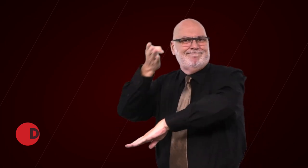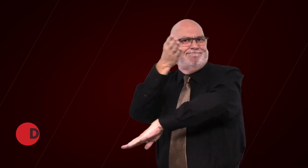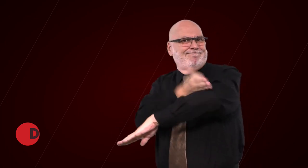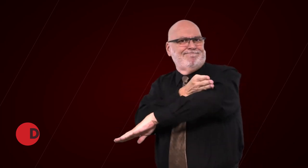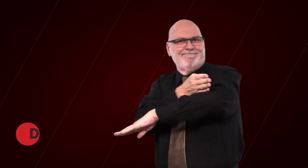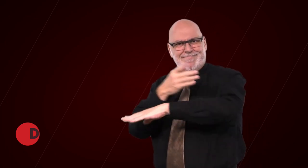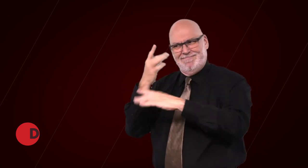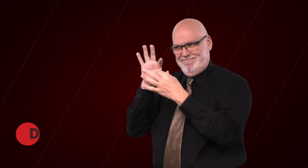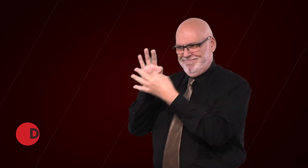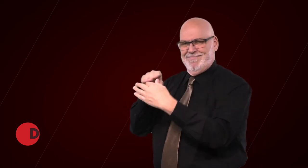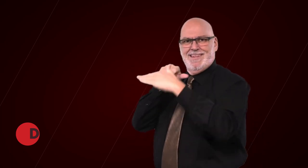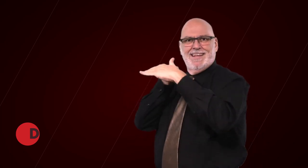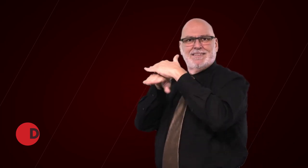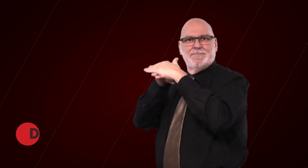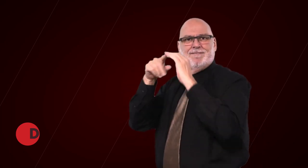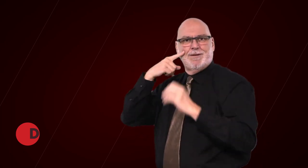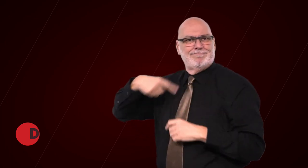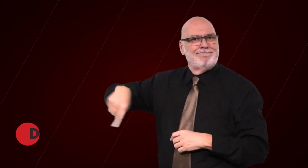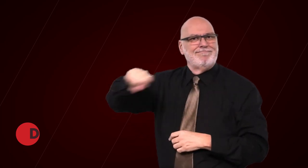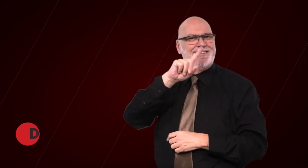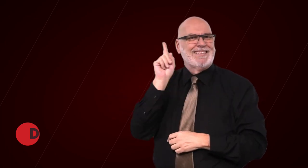department of transportation need to improve accessibility for